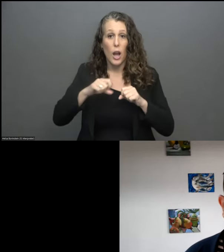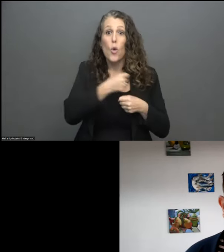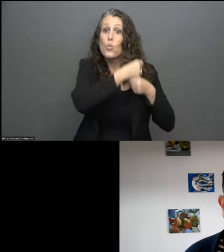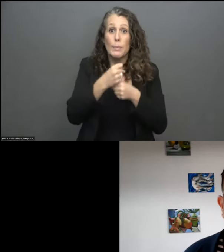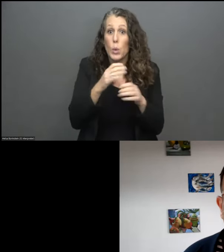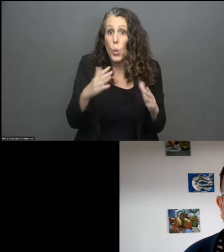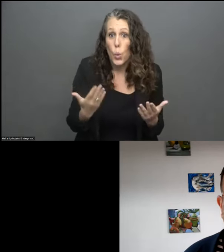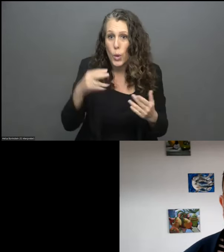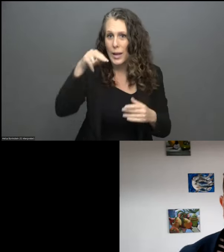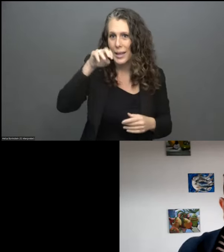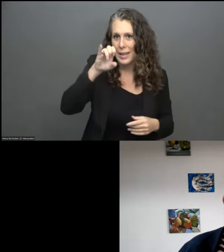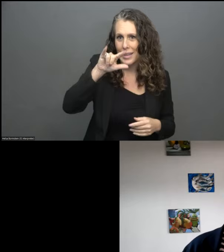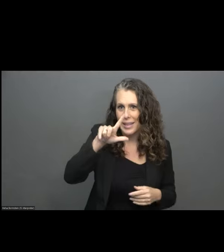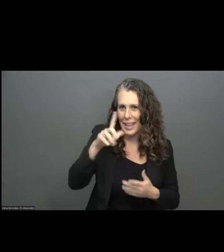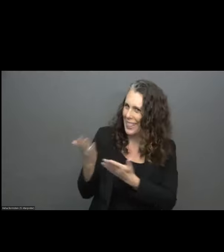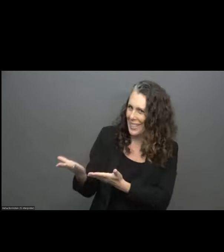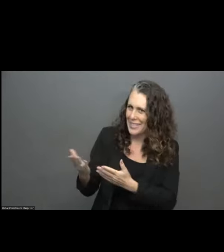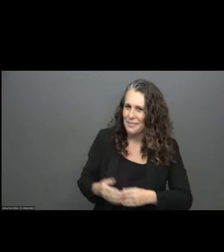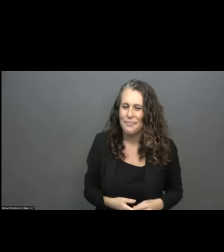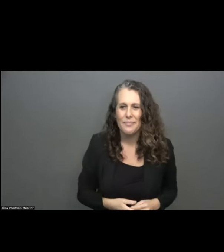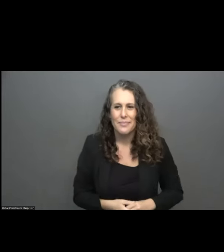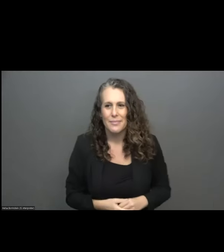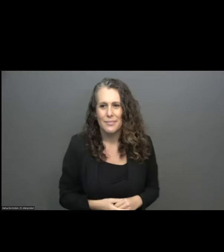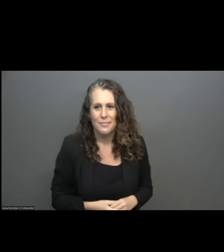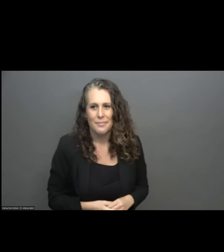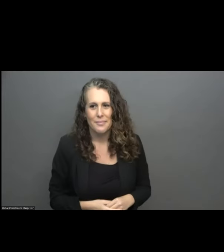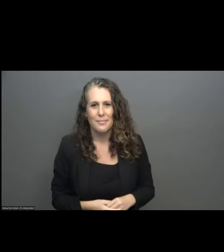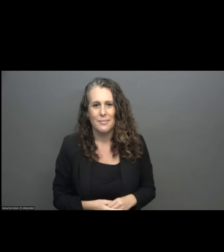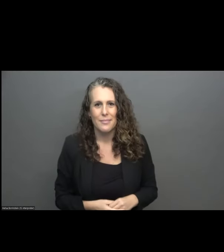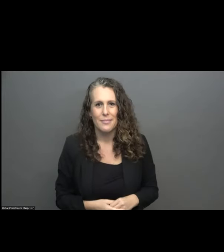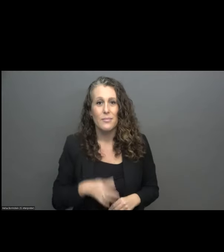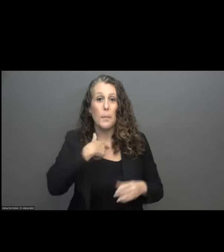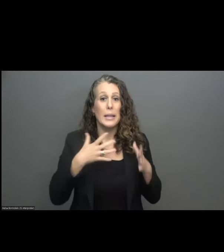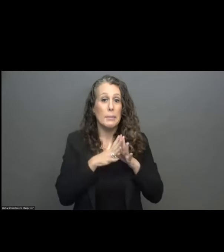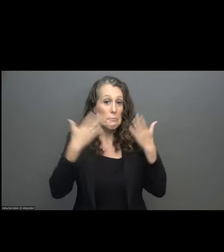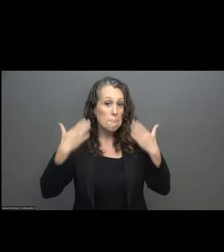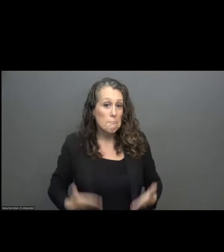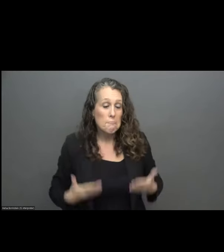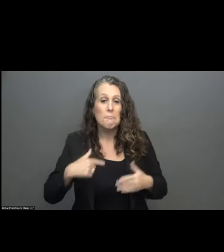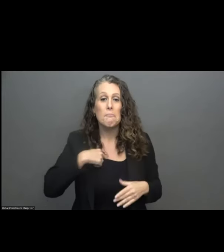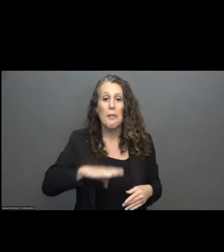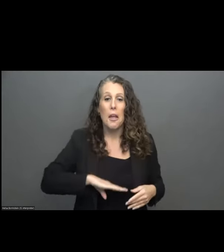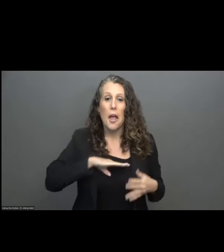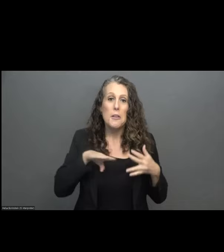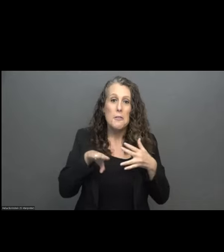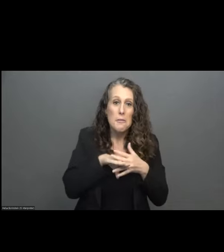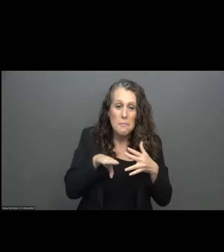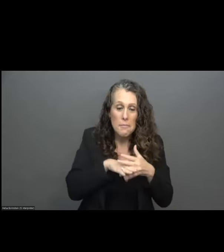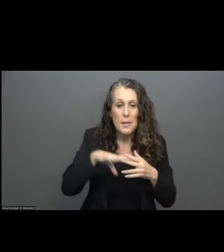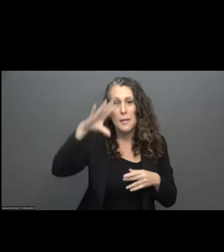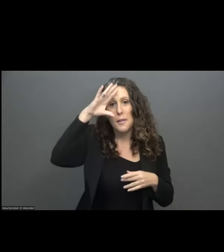09:49:08 Thank you very much. I'm gonna do an audio description of myself I'm a middle